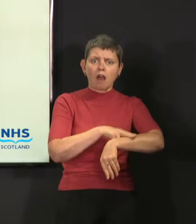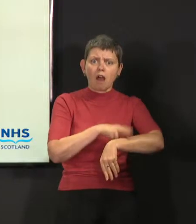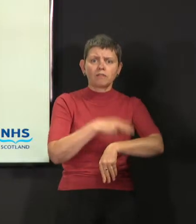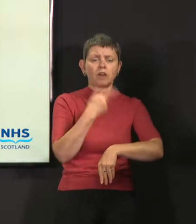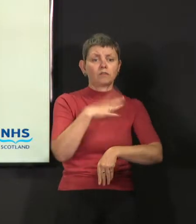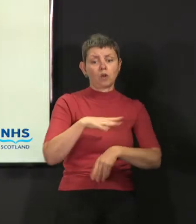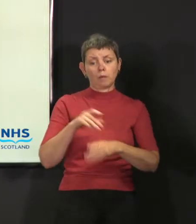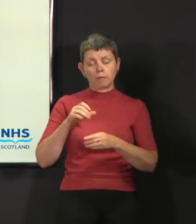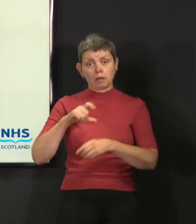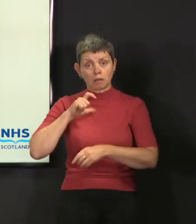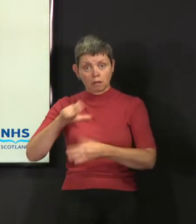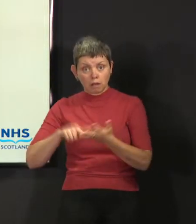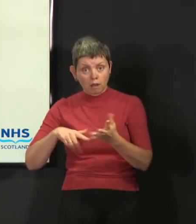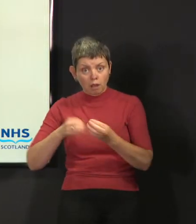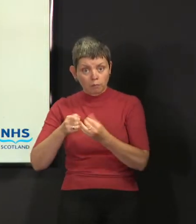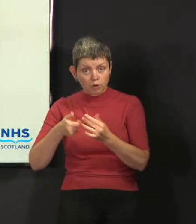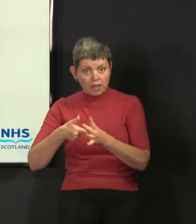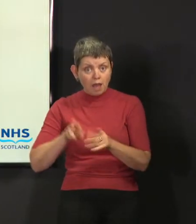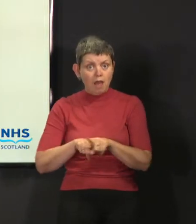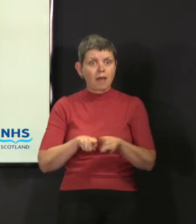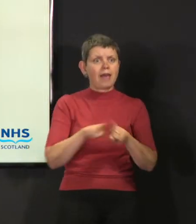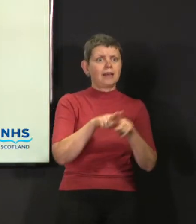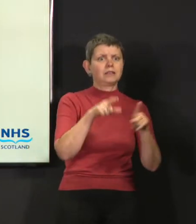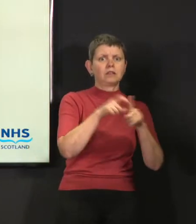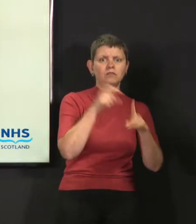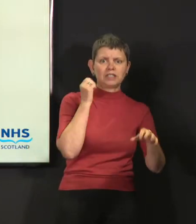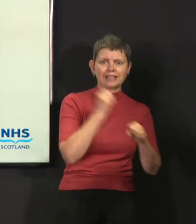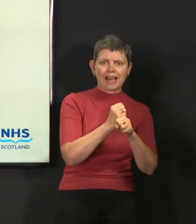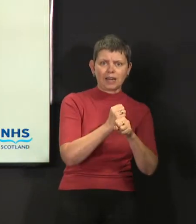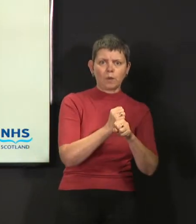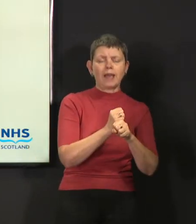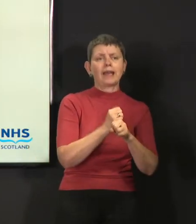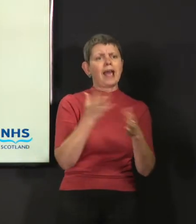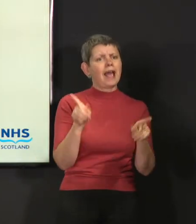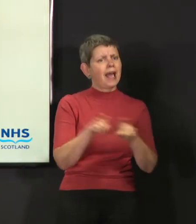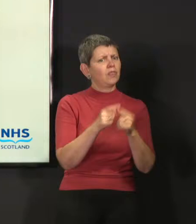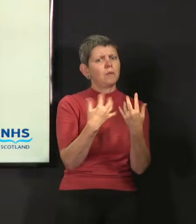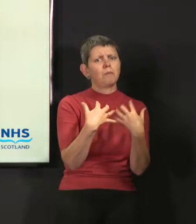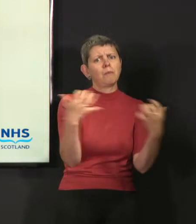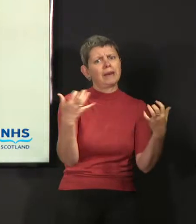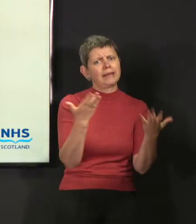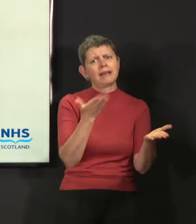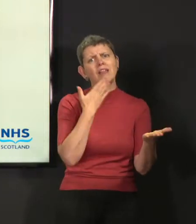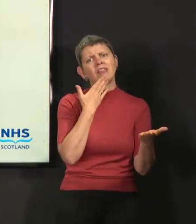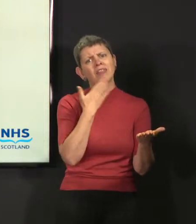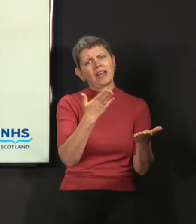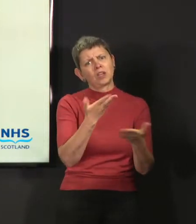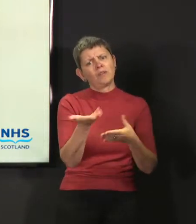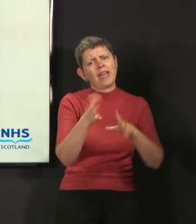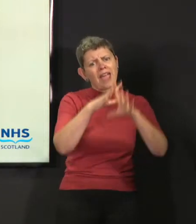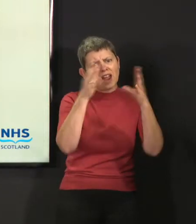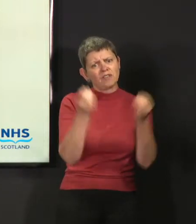health and across Dumfries and Galloway's public. Thank you for everything you've done to manage this outbreak the